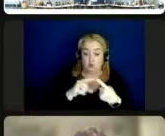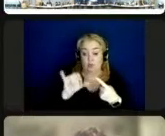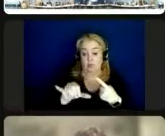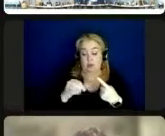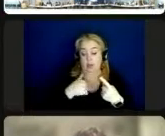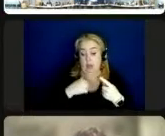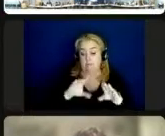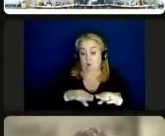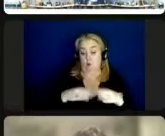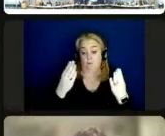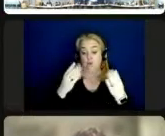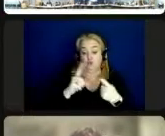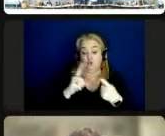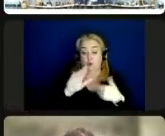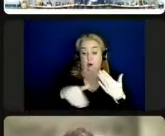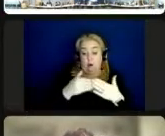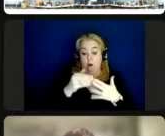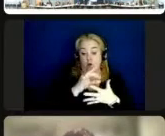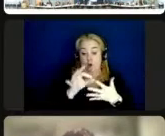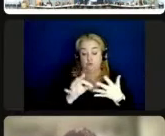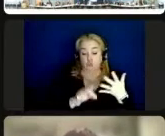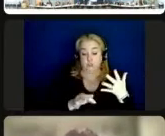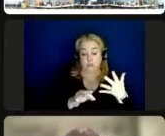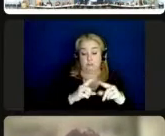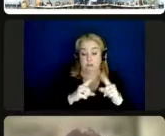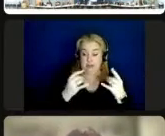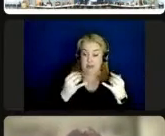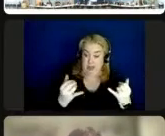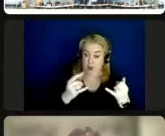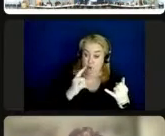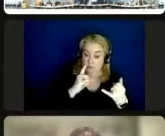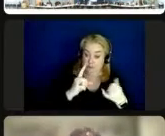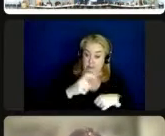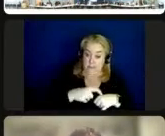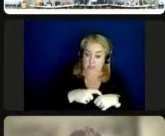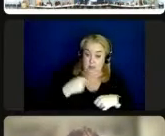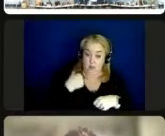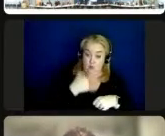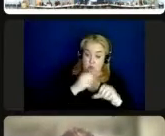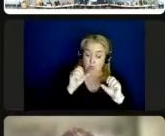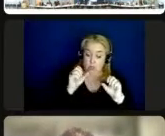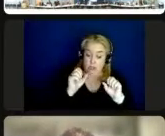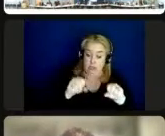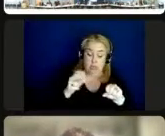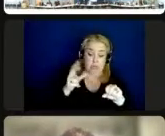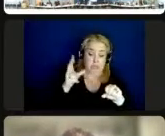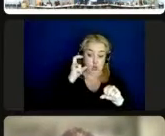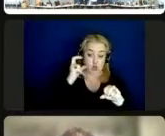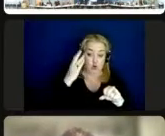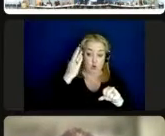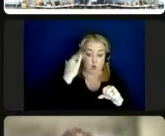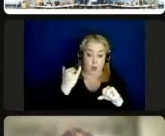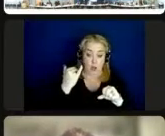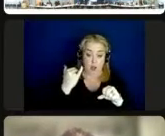I MEAN I GUESS I'M NOT